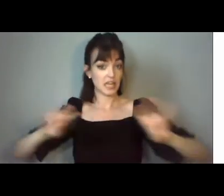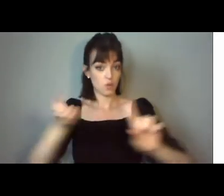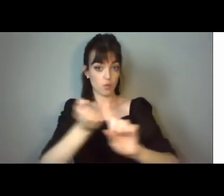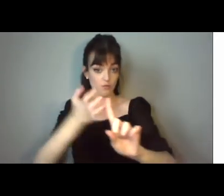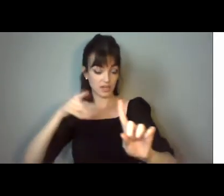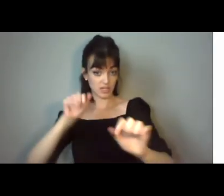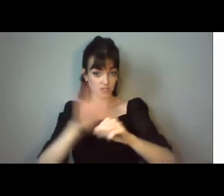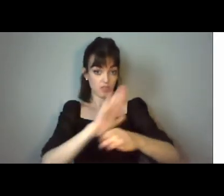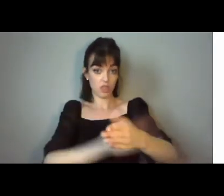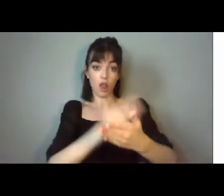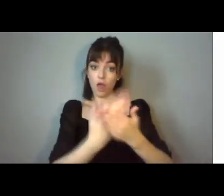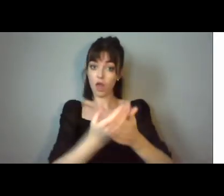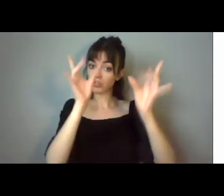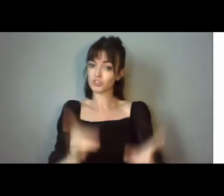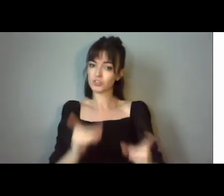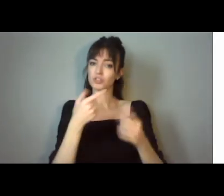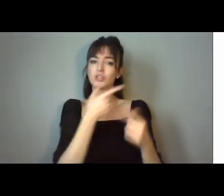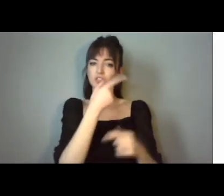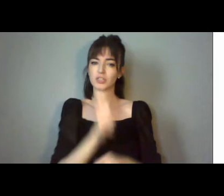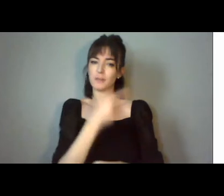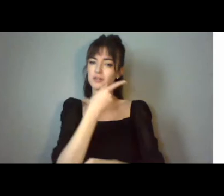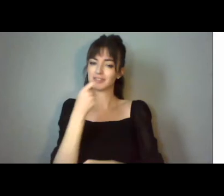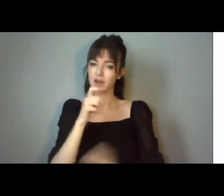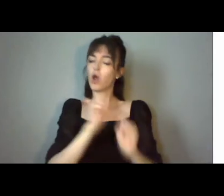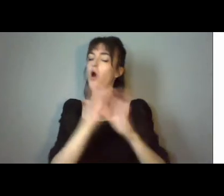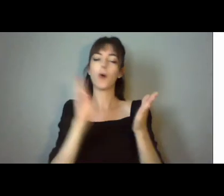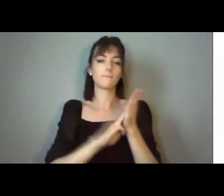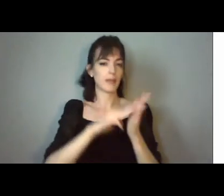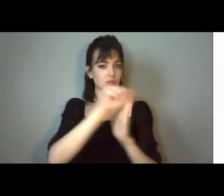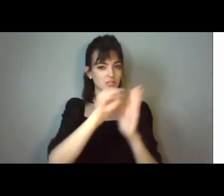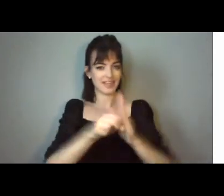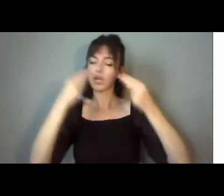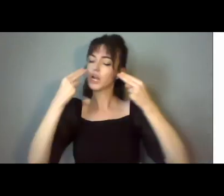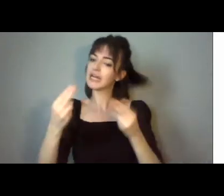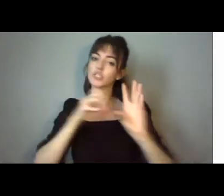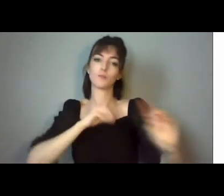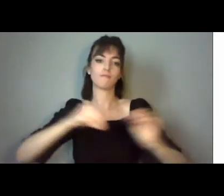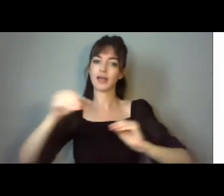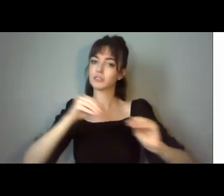the chair noted that all Member States needed to be flexible and be prepared resolve differences,